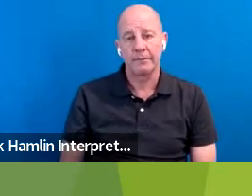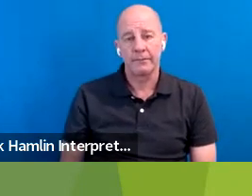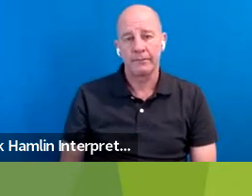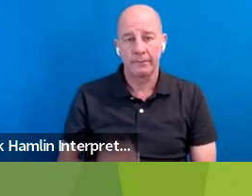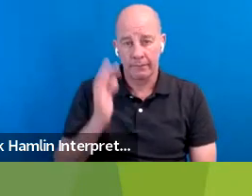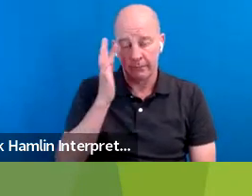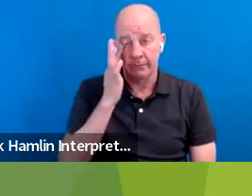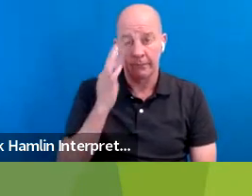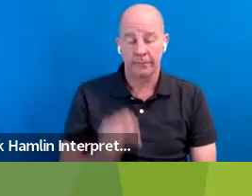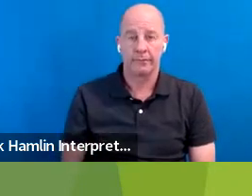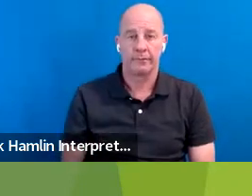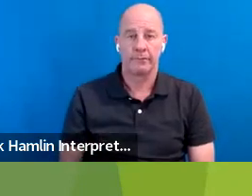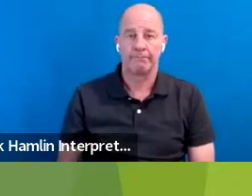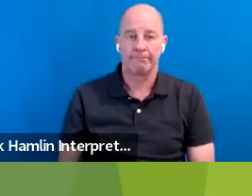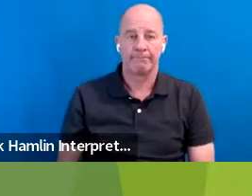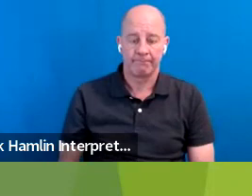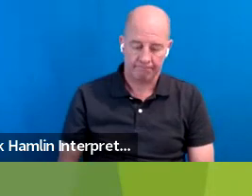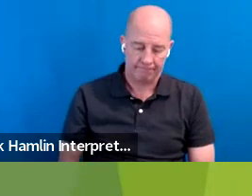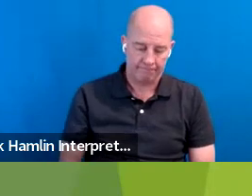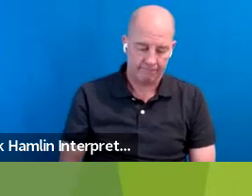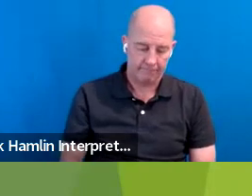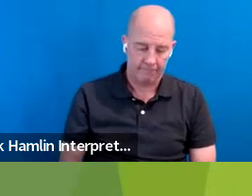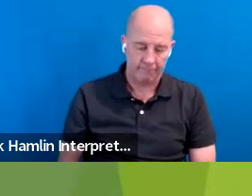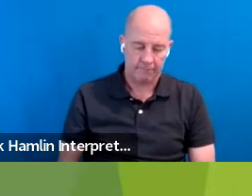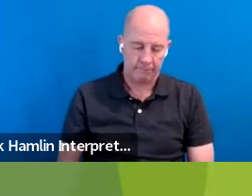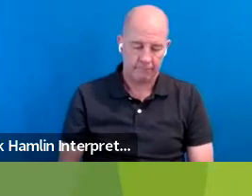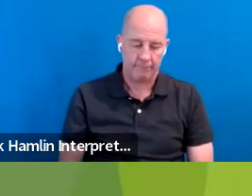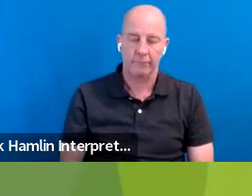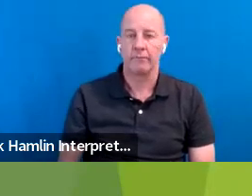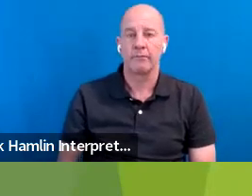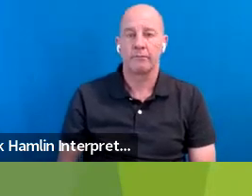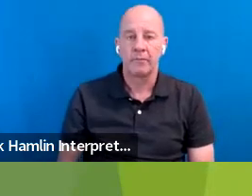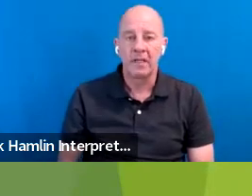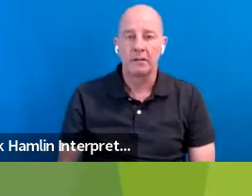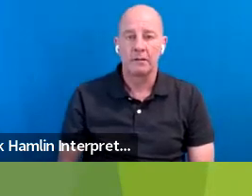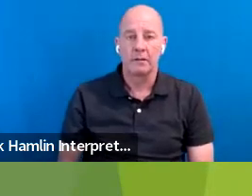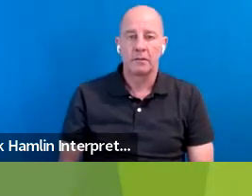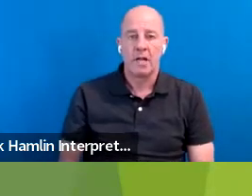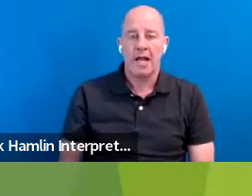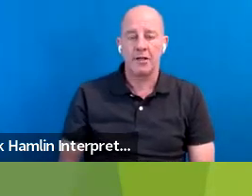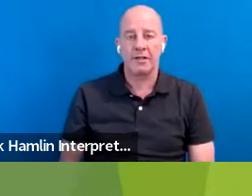Next slide, please.